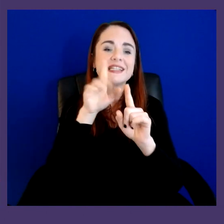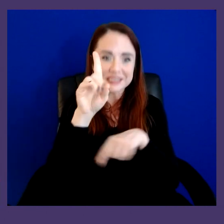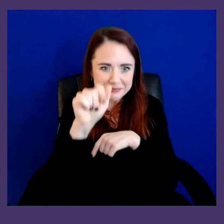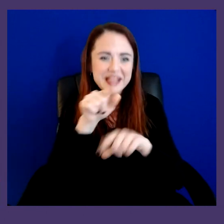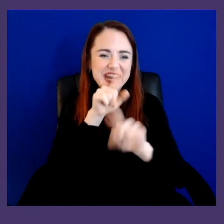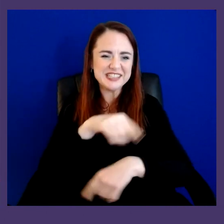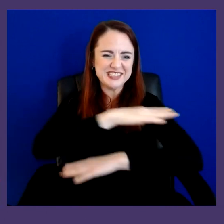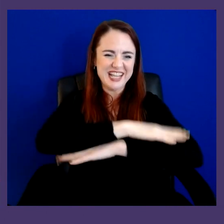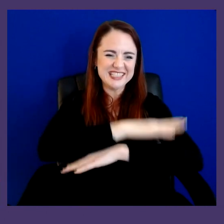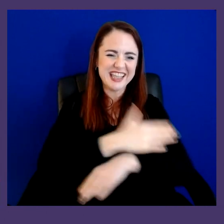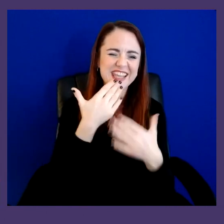Back to the studio.